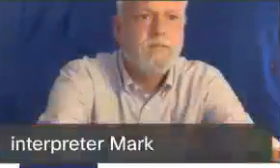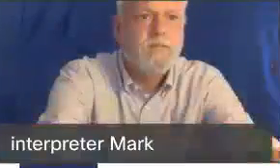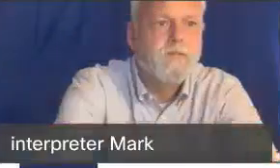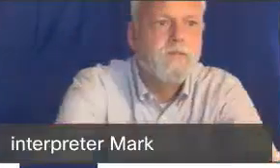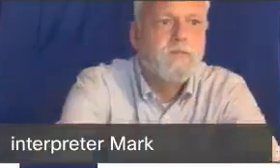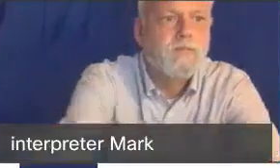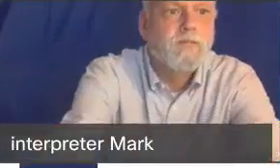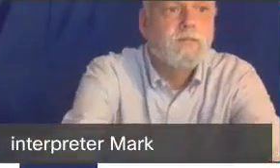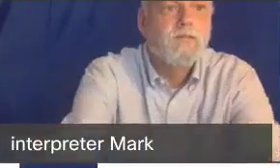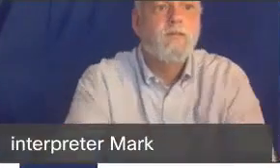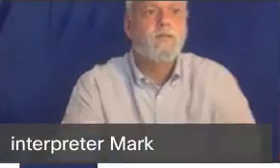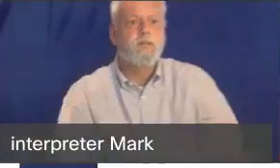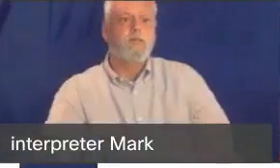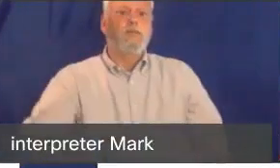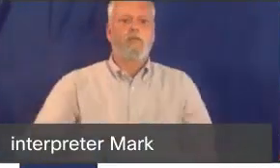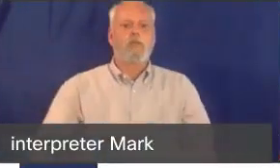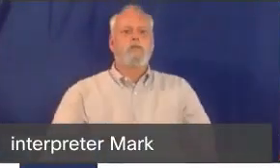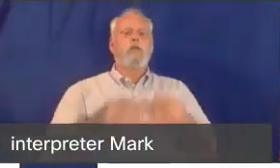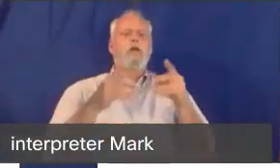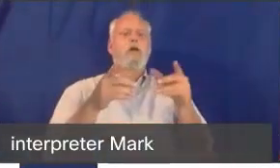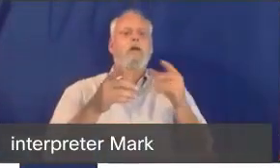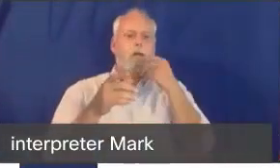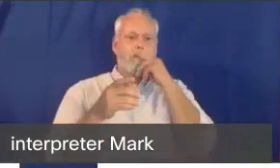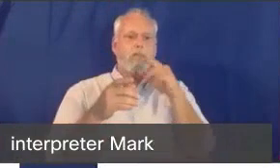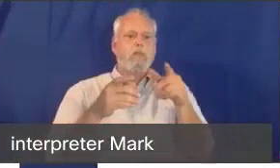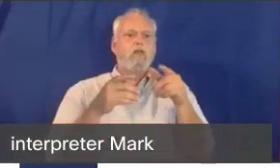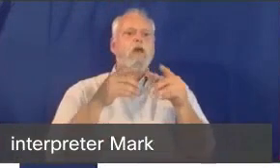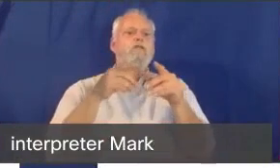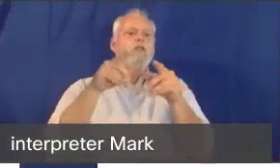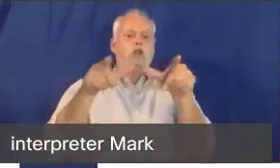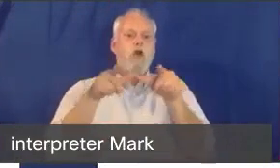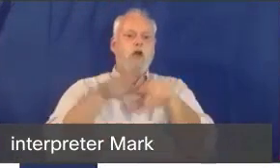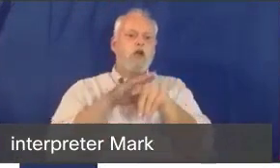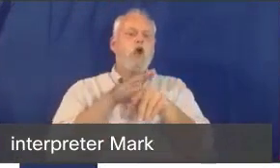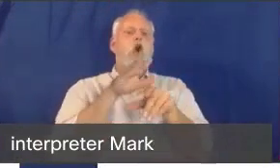Lay by they're located along the National Mall on the West side of 15th street.